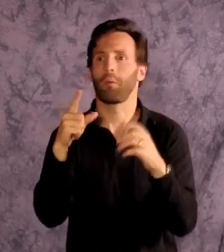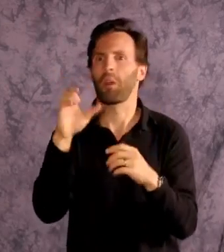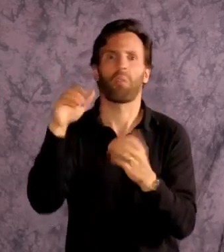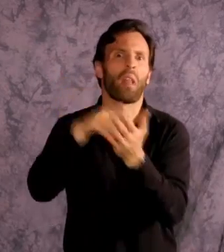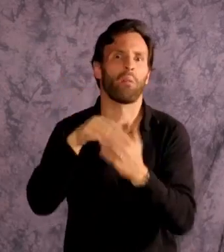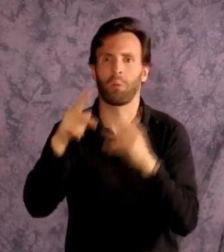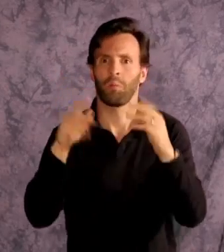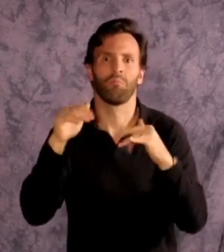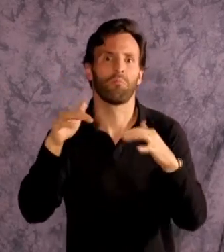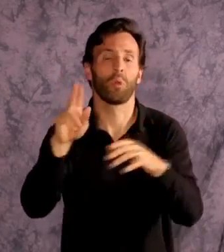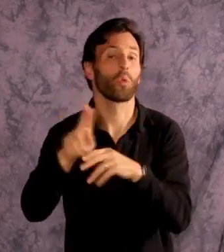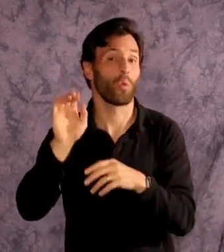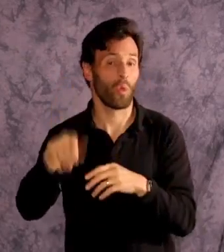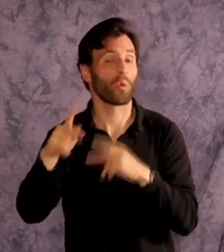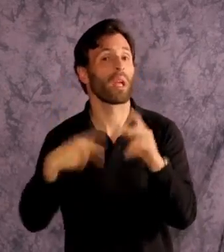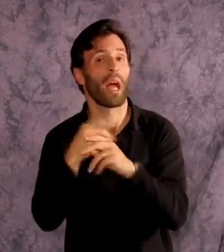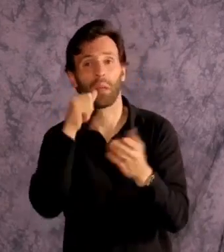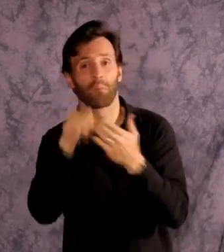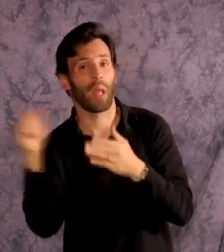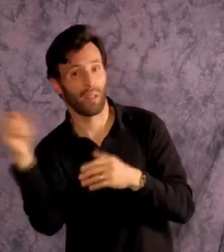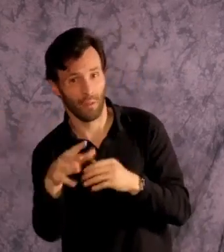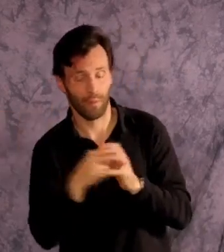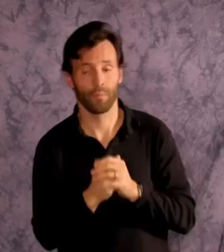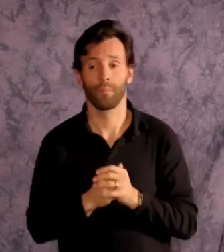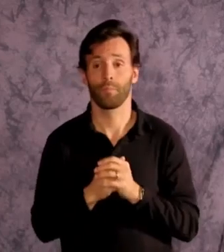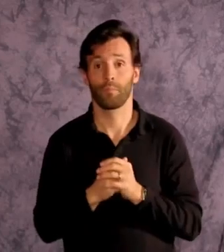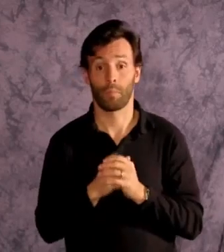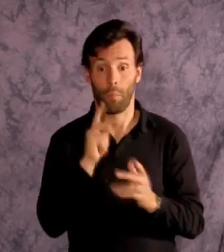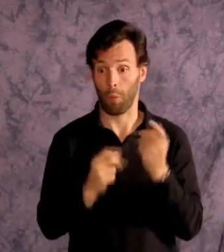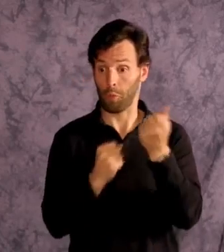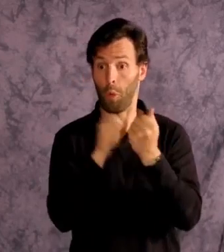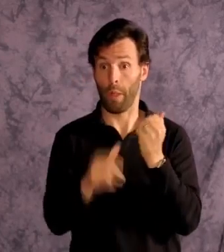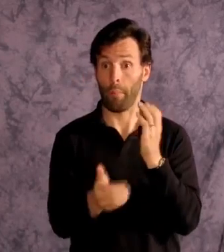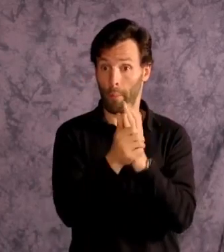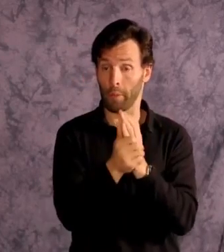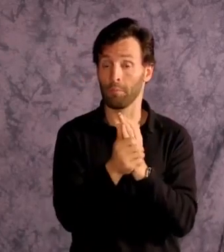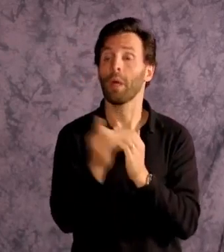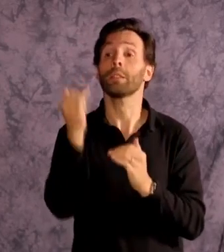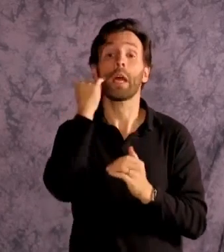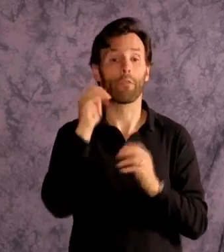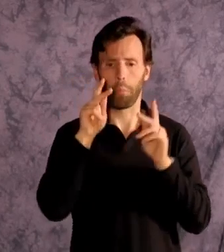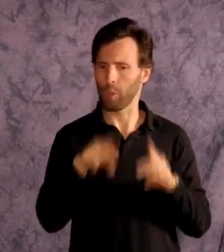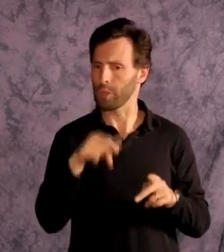which hundreds of thousands of voters use.